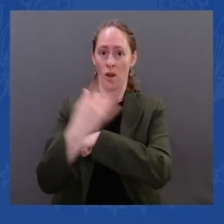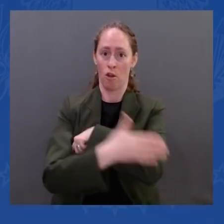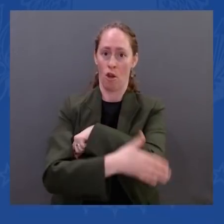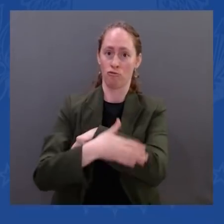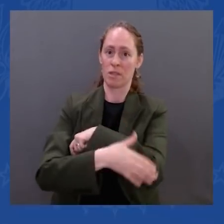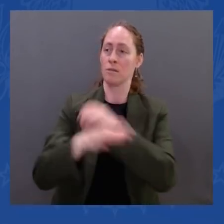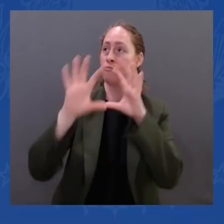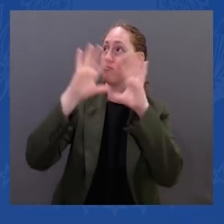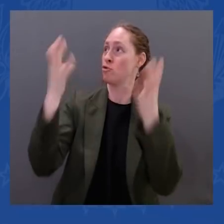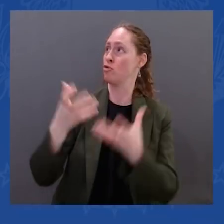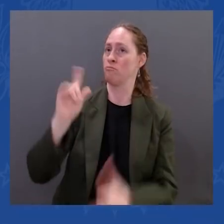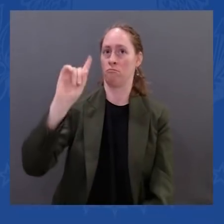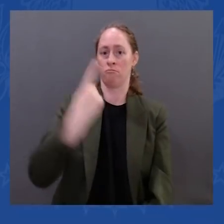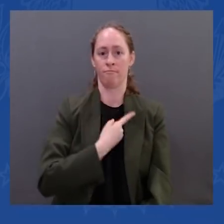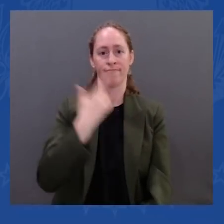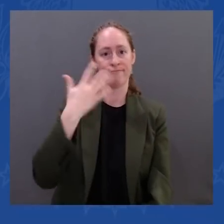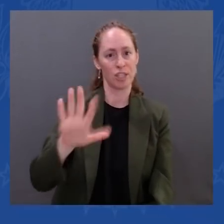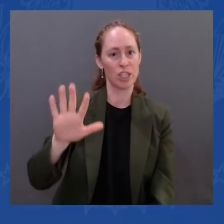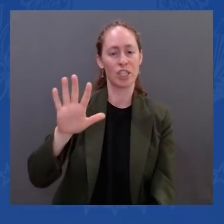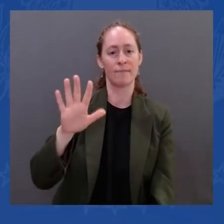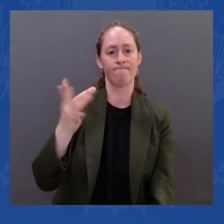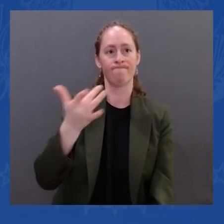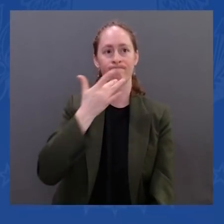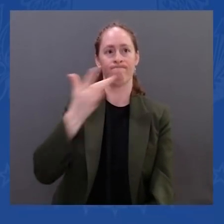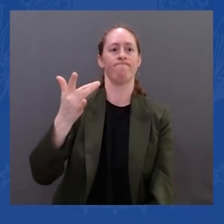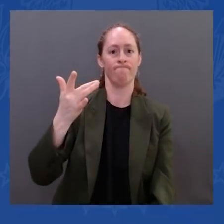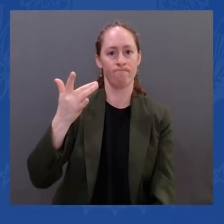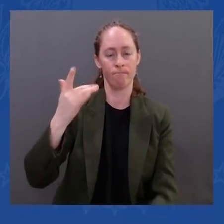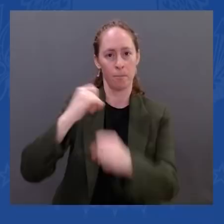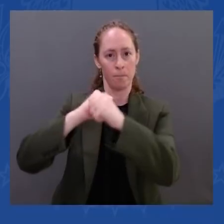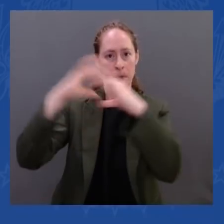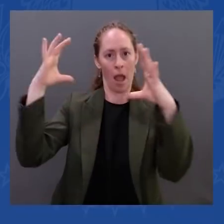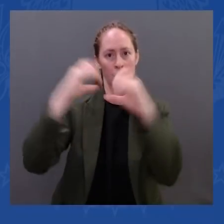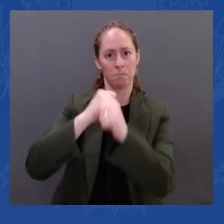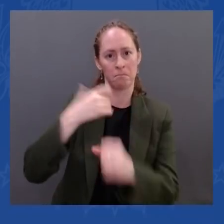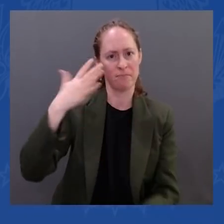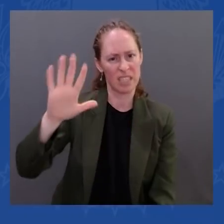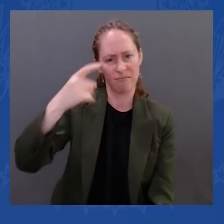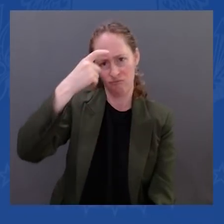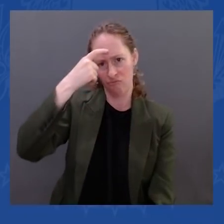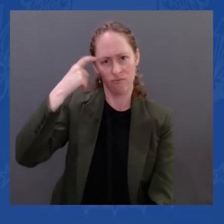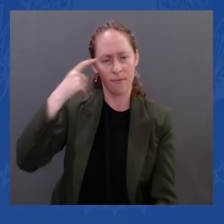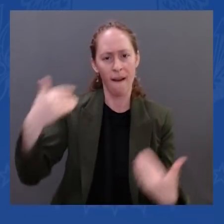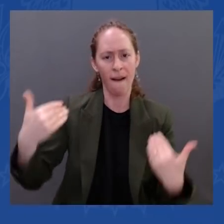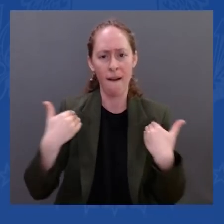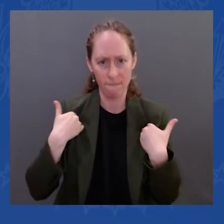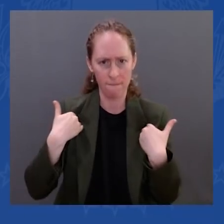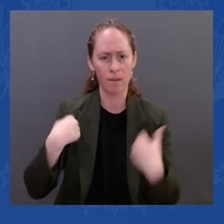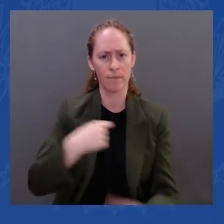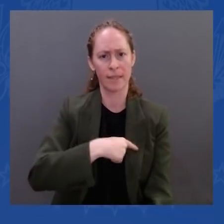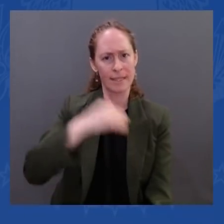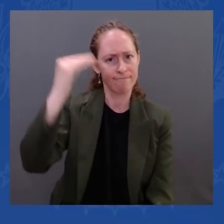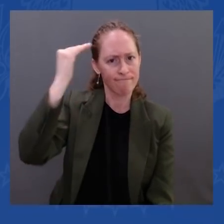to demonstrate our commitment to peace. I hope that we can vow to the world